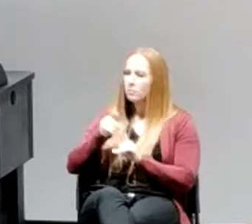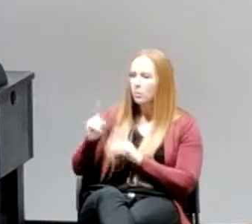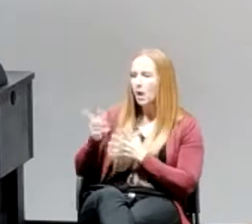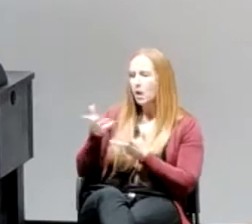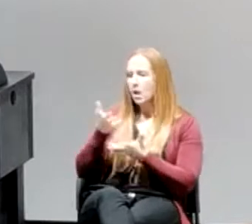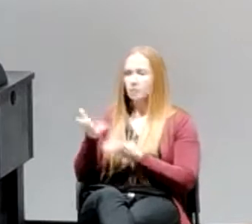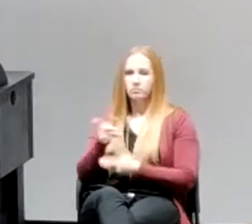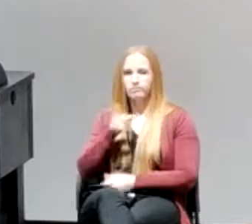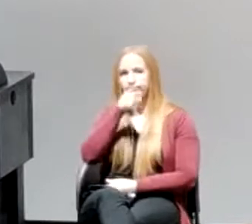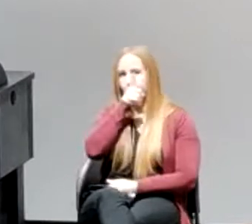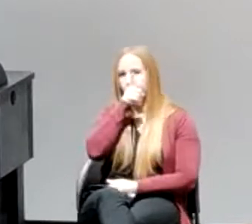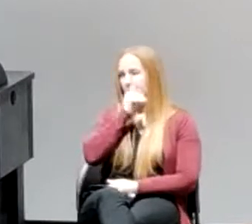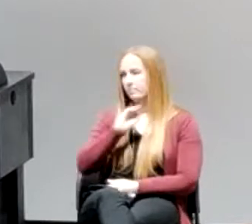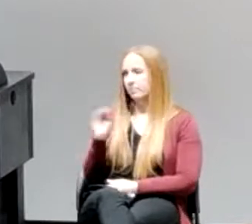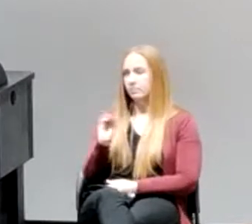during the economy did not